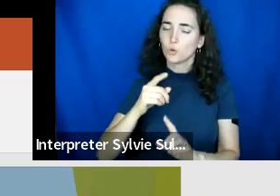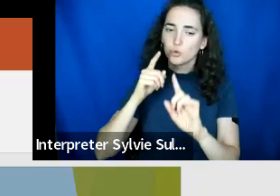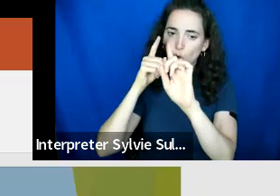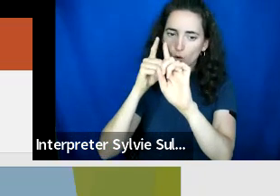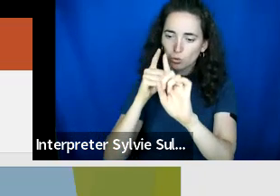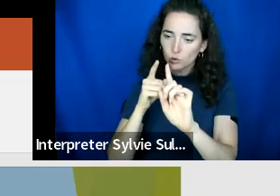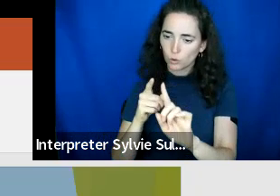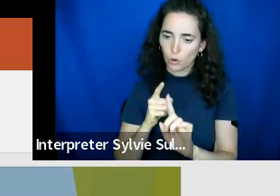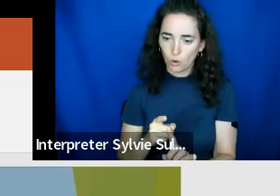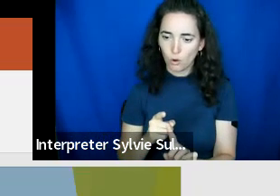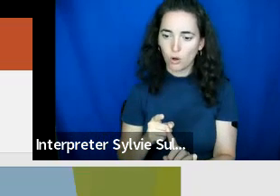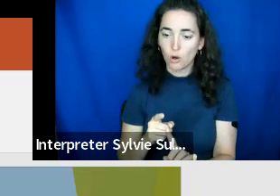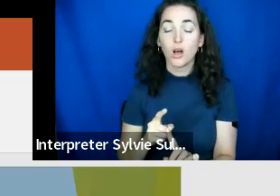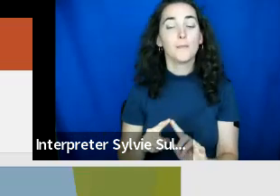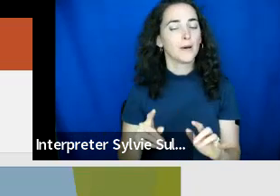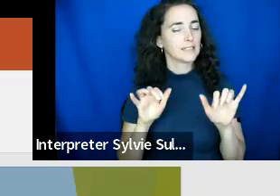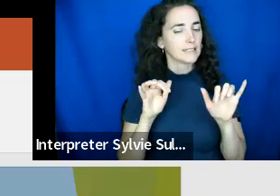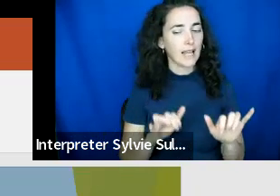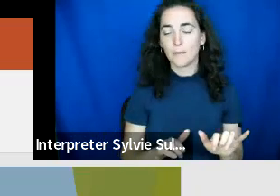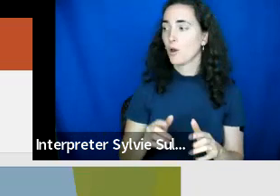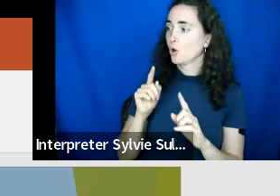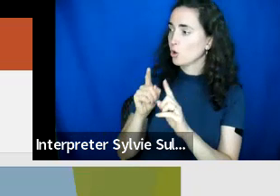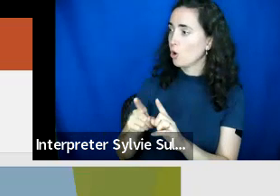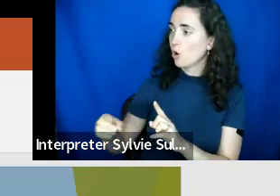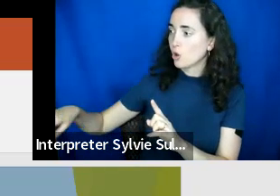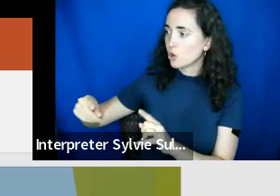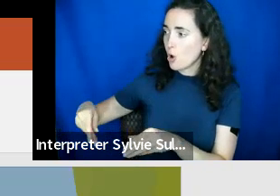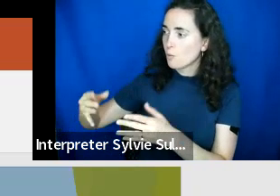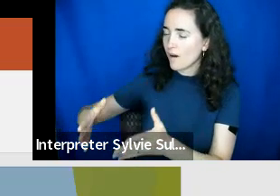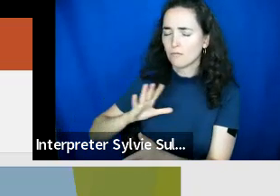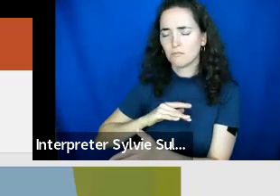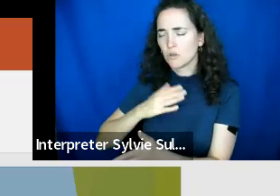But it will still be a way for us to incentivize those providers.